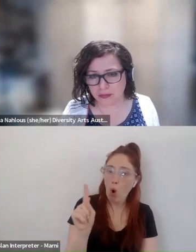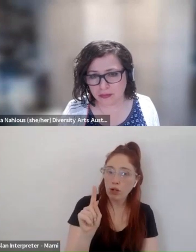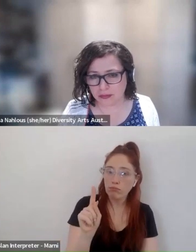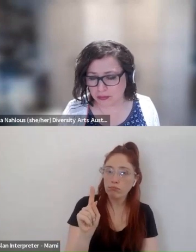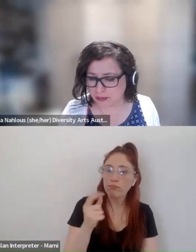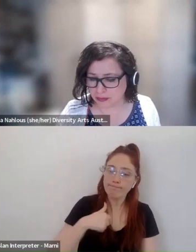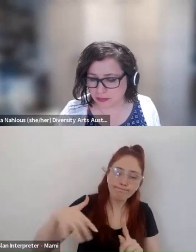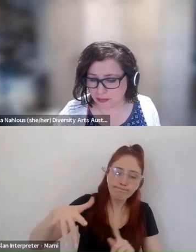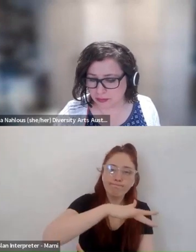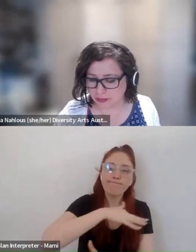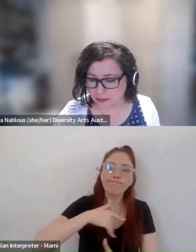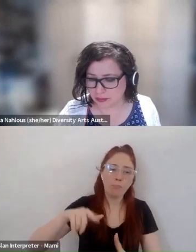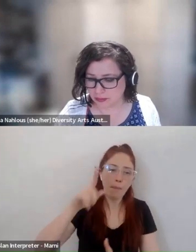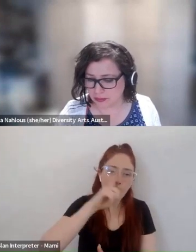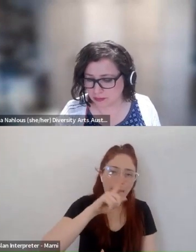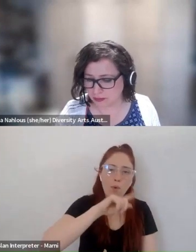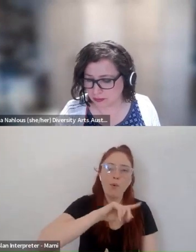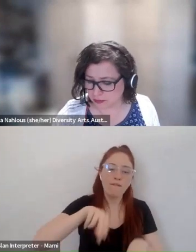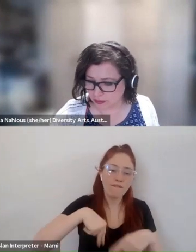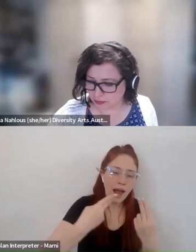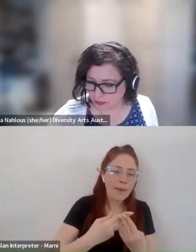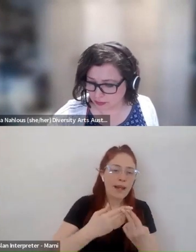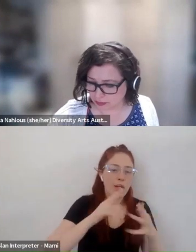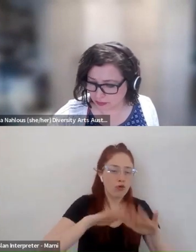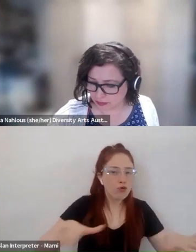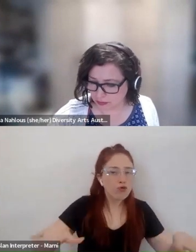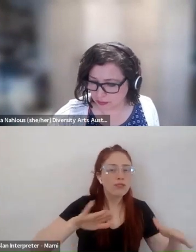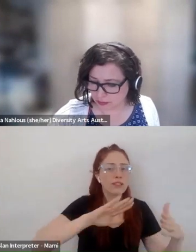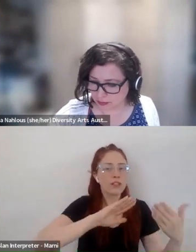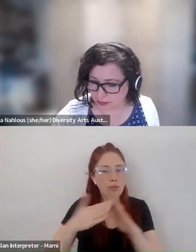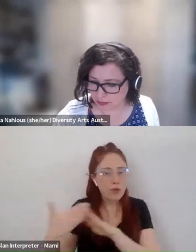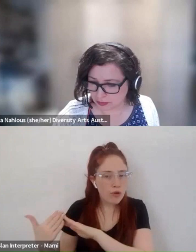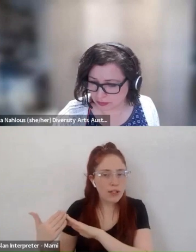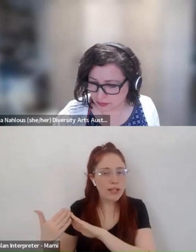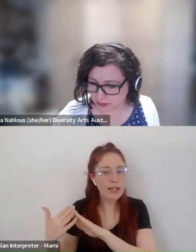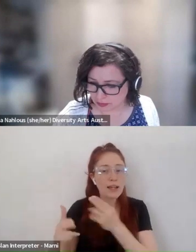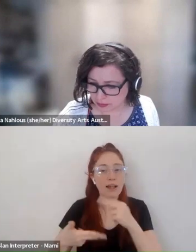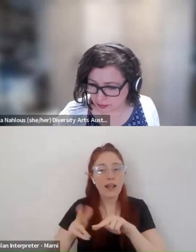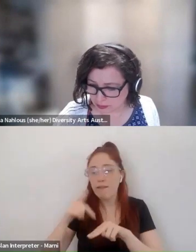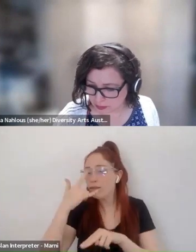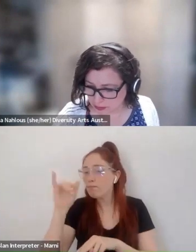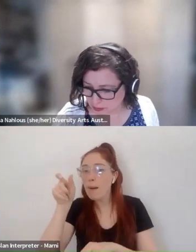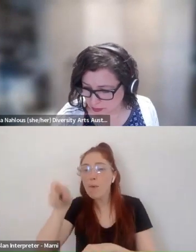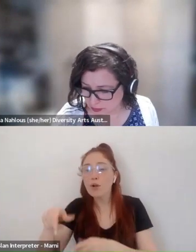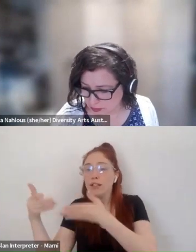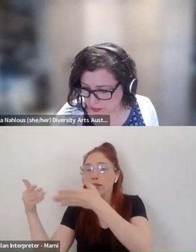our families, we've got really important, you know, funerals and things like that. Different sort of cultural rituals, I